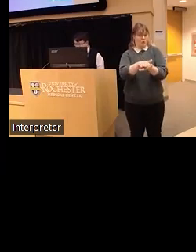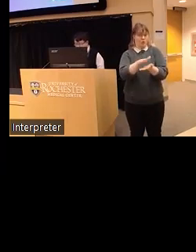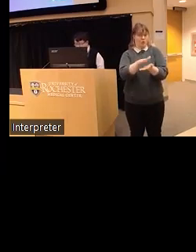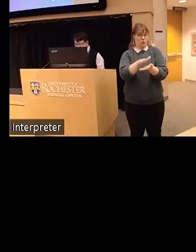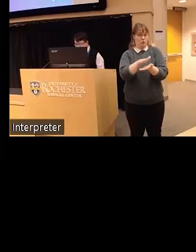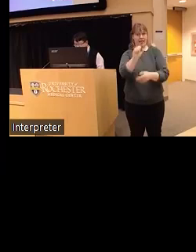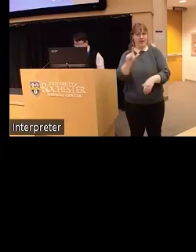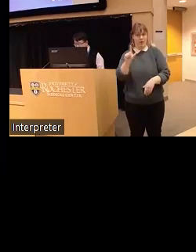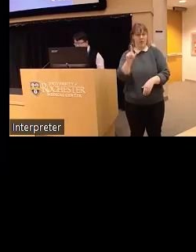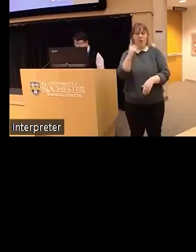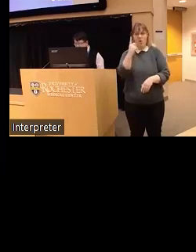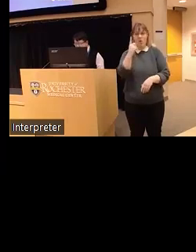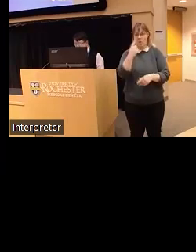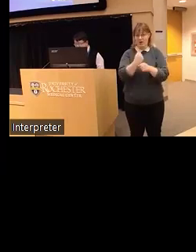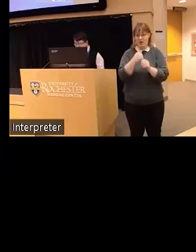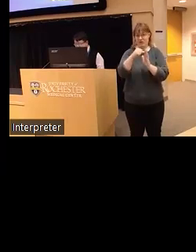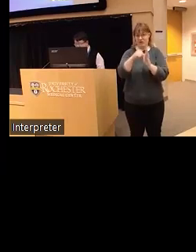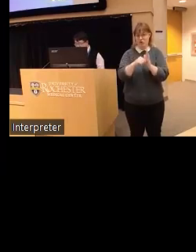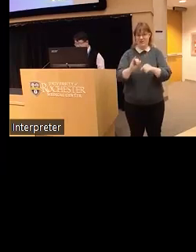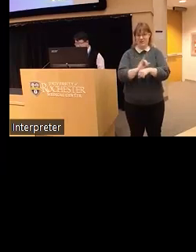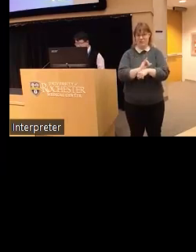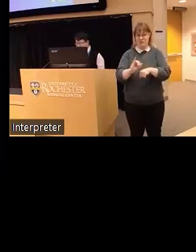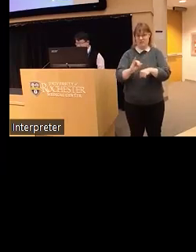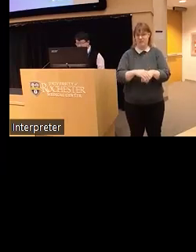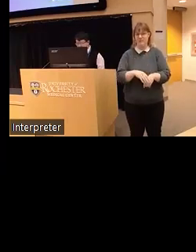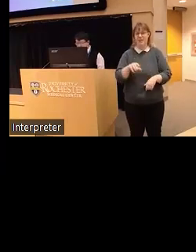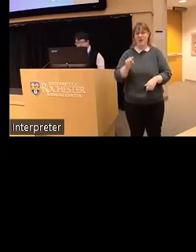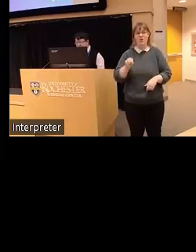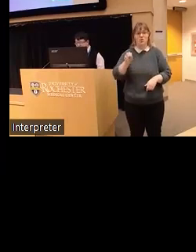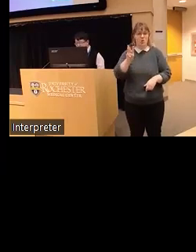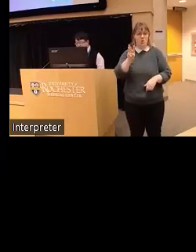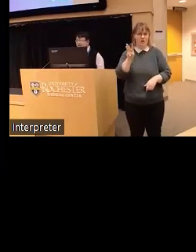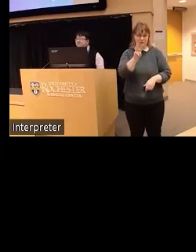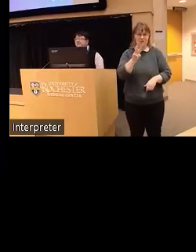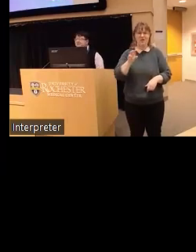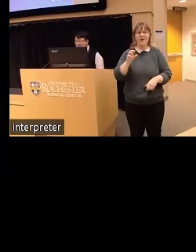and he did one year of surgery internship at Northwestern and Orthopedic residency at UC